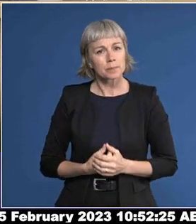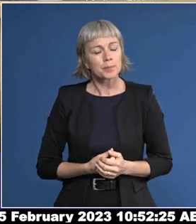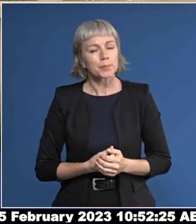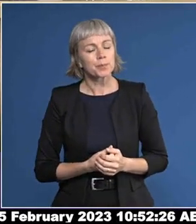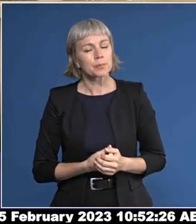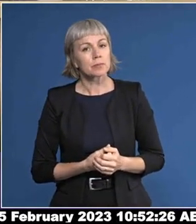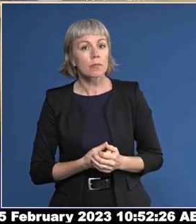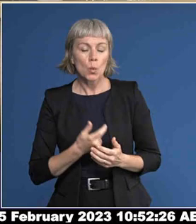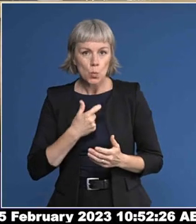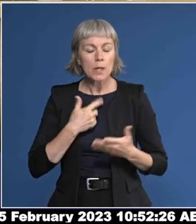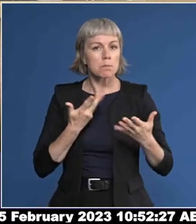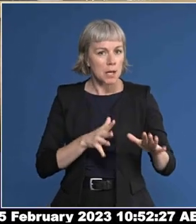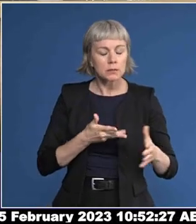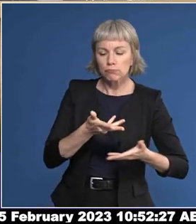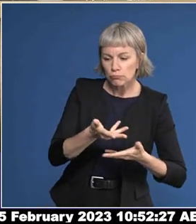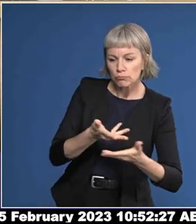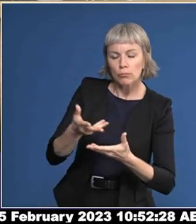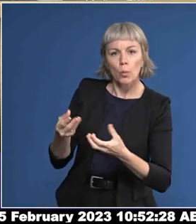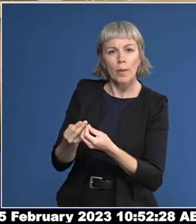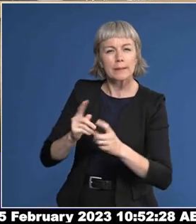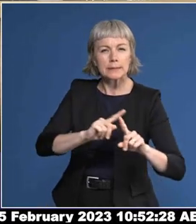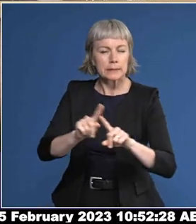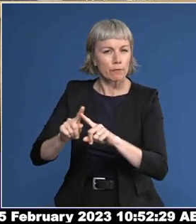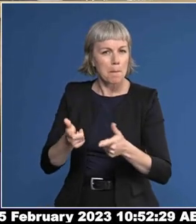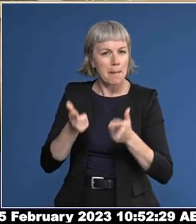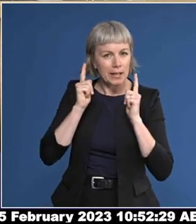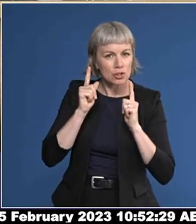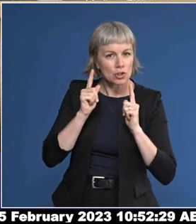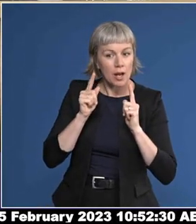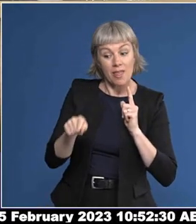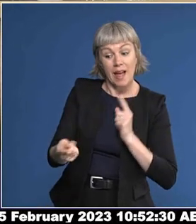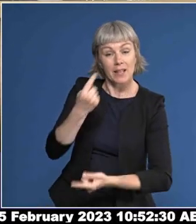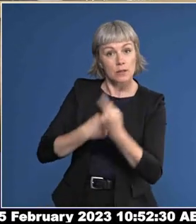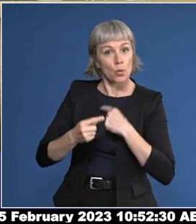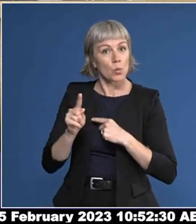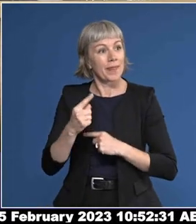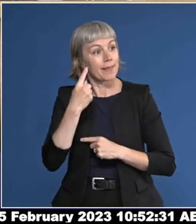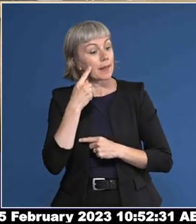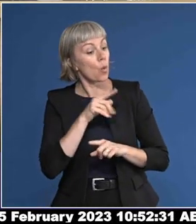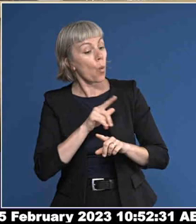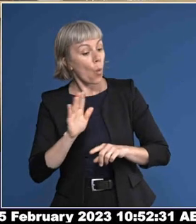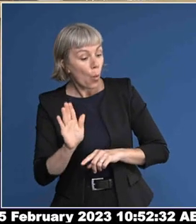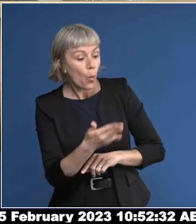be mandatory. They gave us their advice on what they felt was mandatory for all workers to complete, and we created a budget around that.